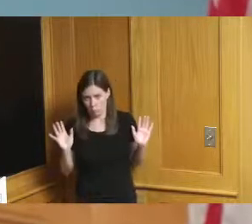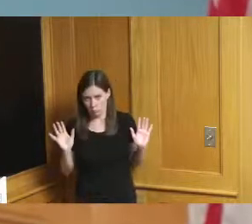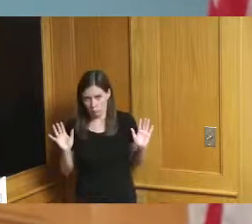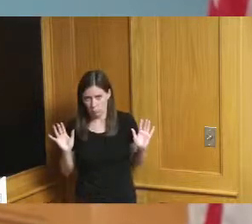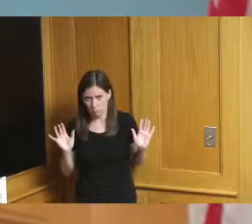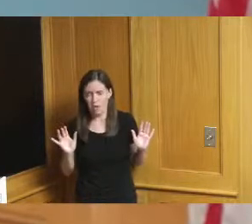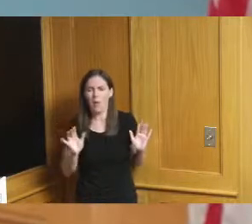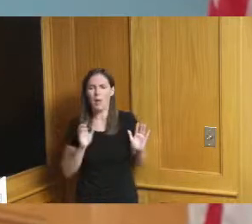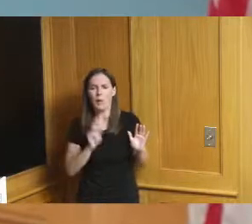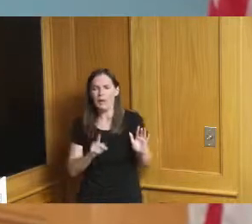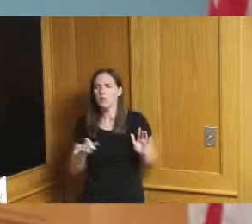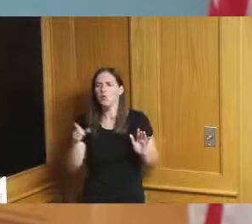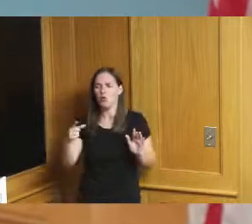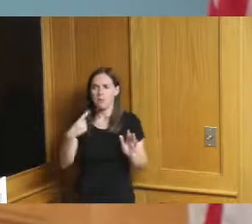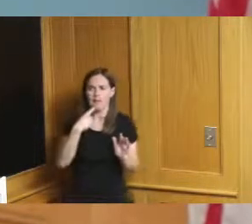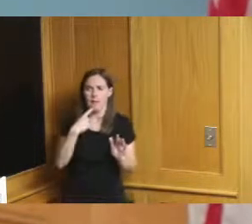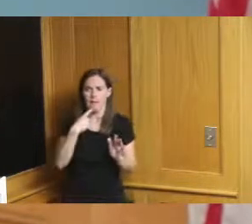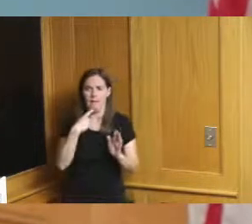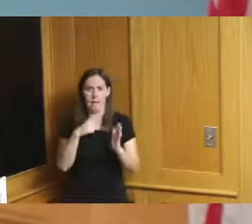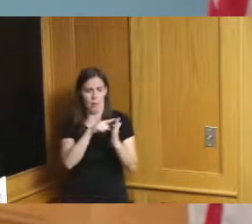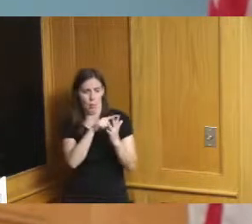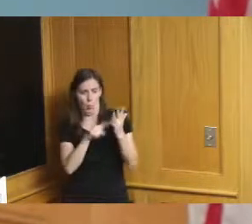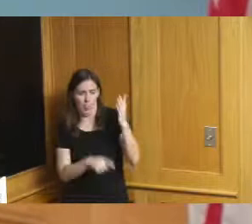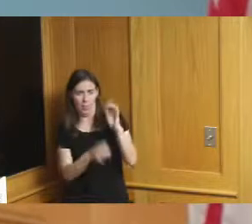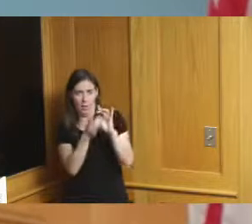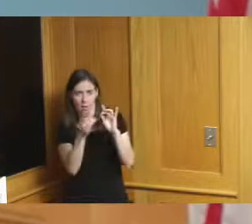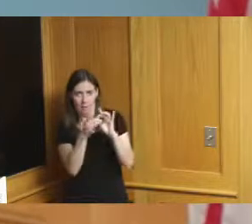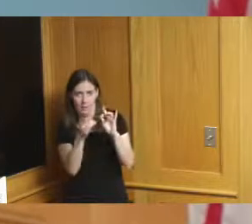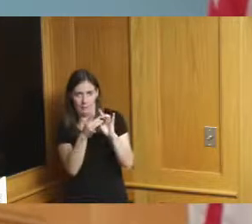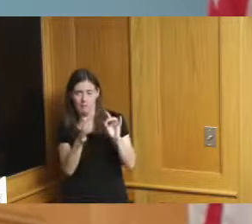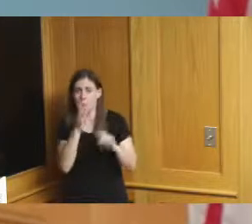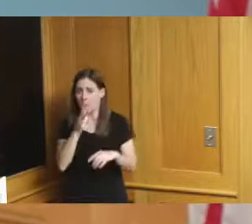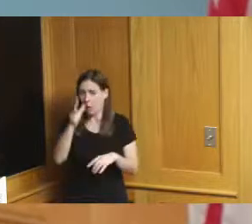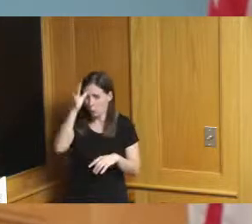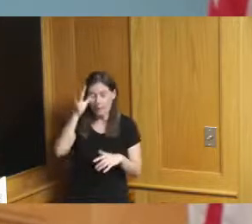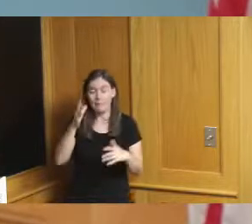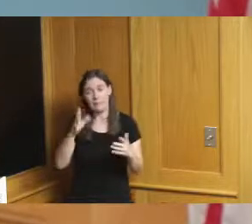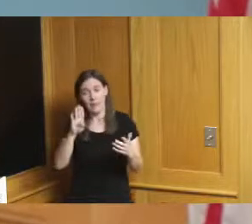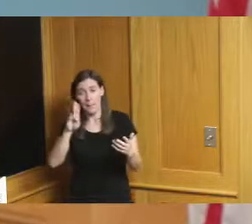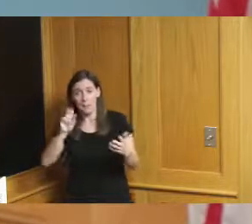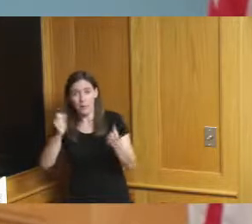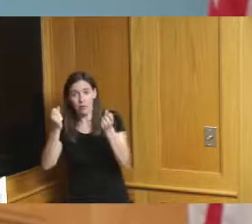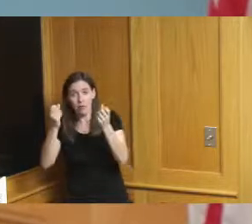you're saying that with these comments that these parents and i even got bus drivers parents and bus